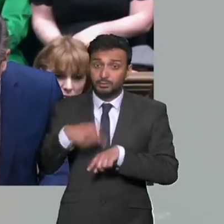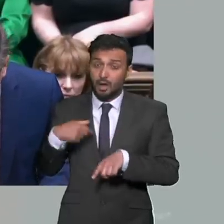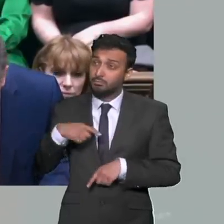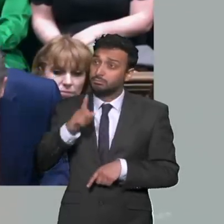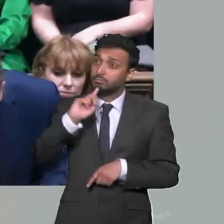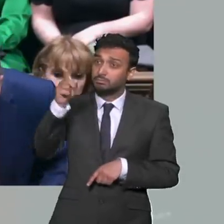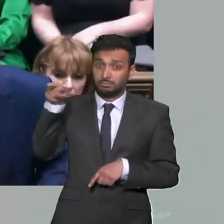gas profits.